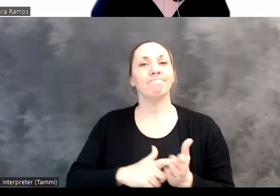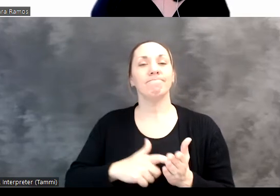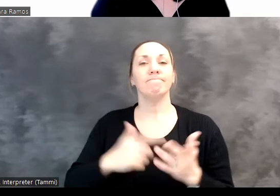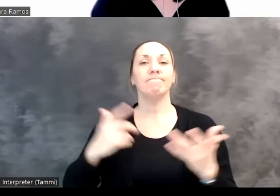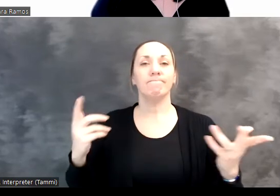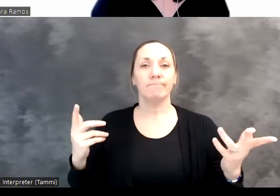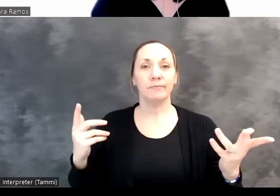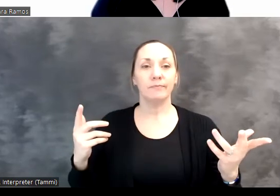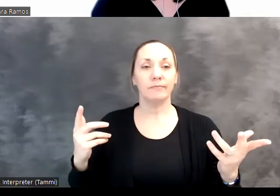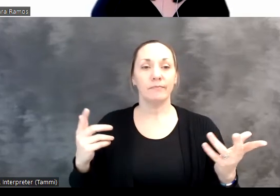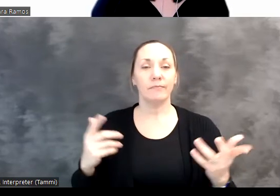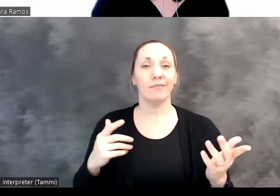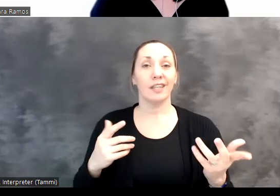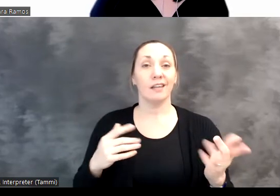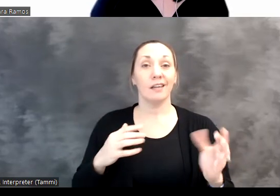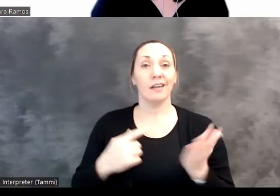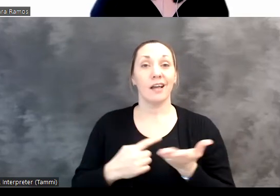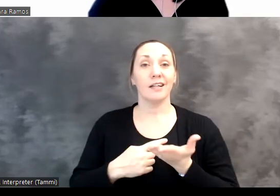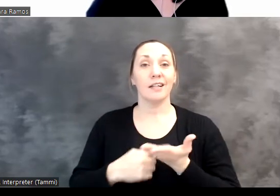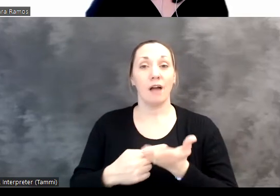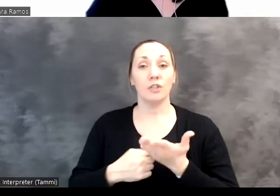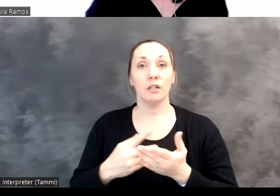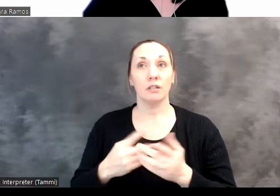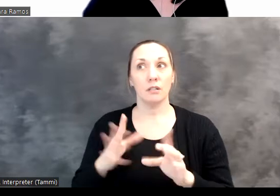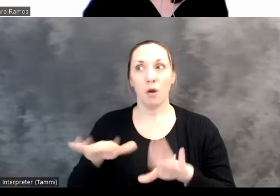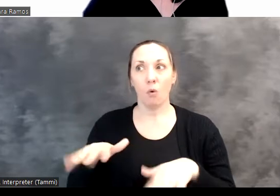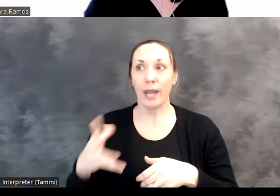proposing projects? What